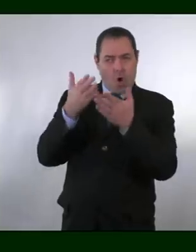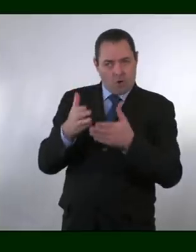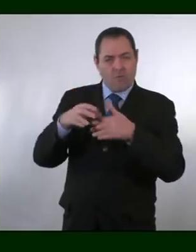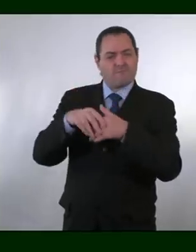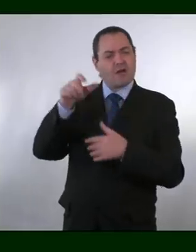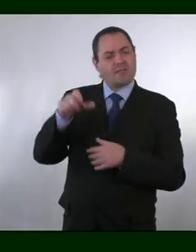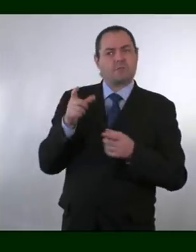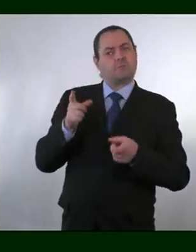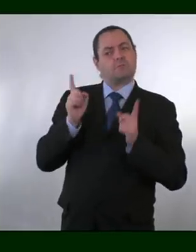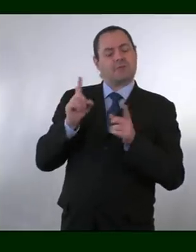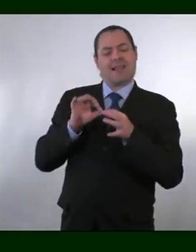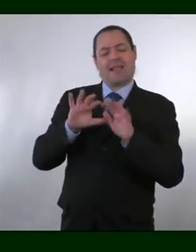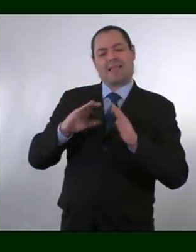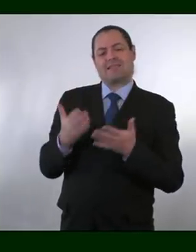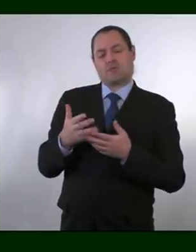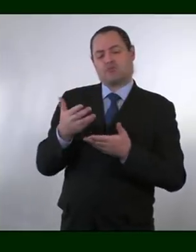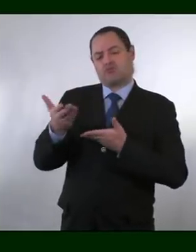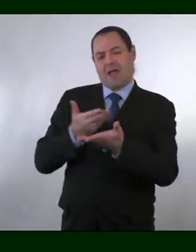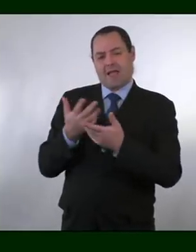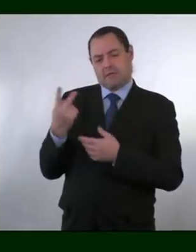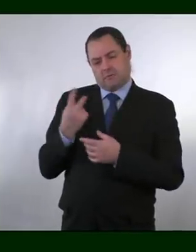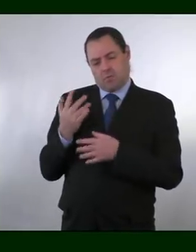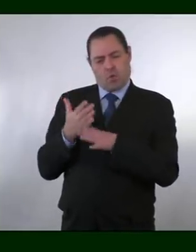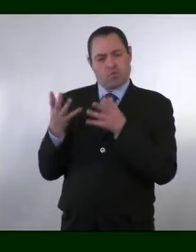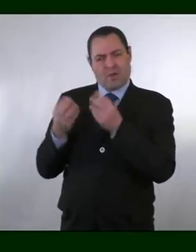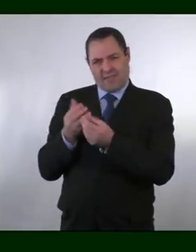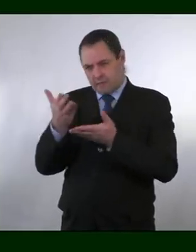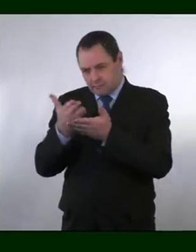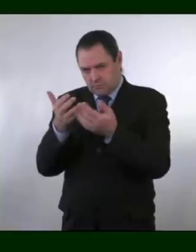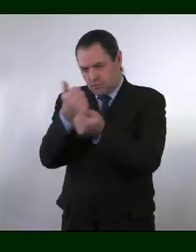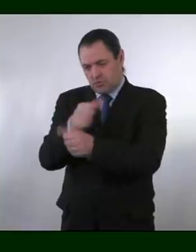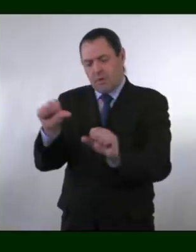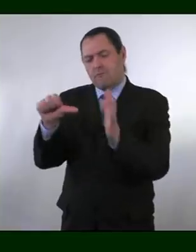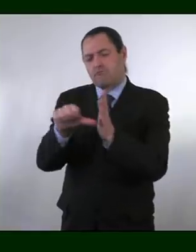International Trade to reach a negotiated solution as fast as we possibly can.